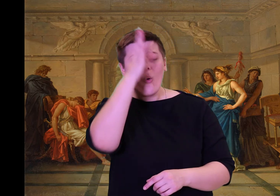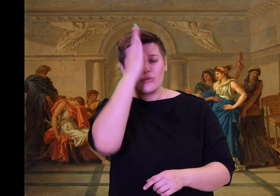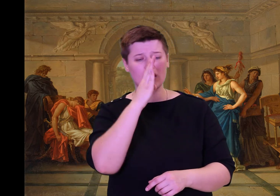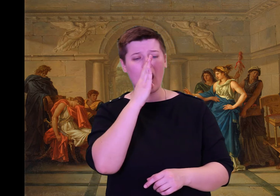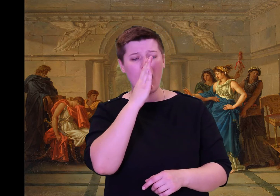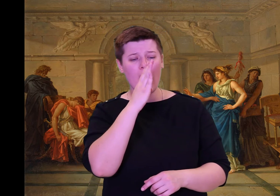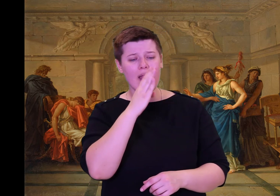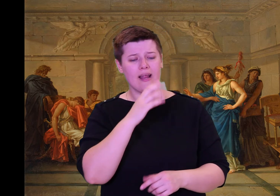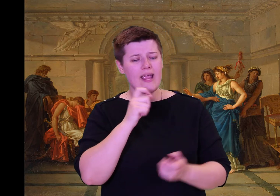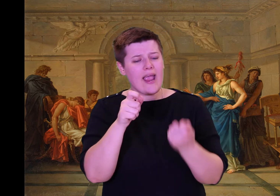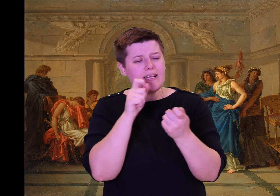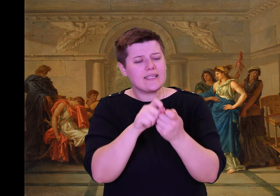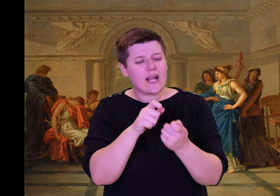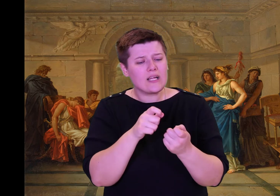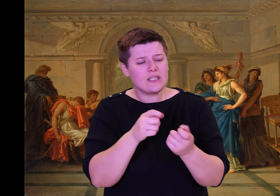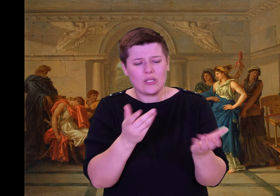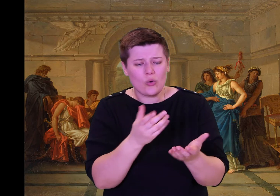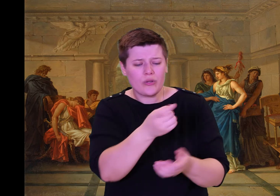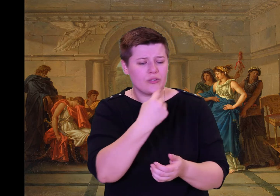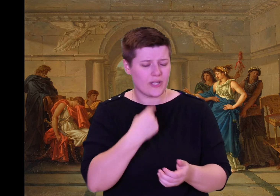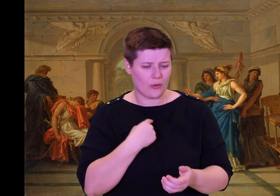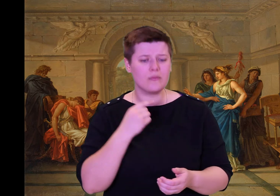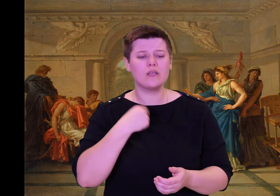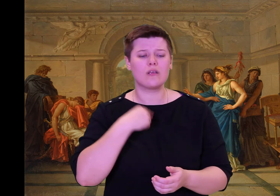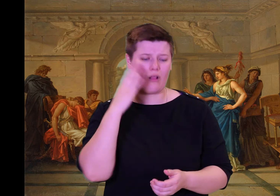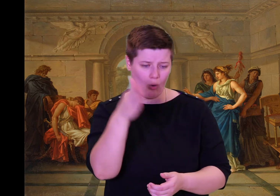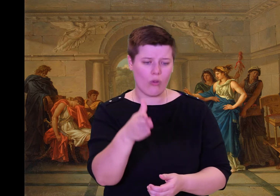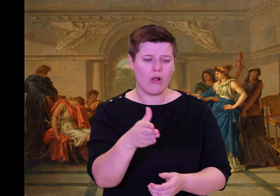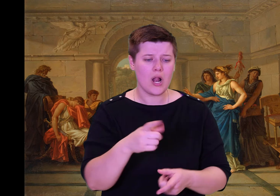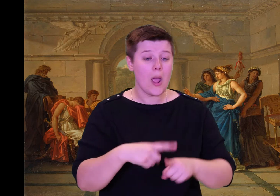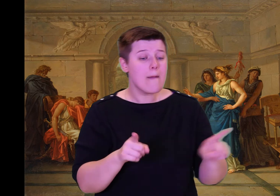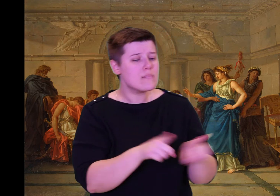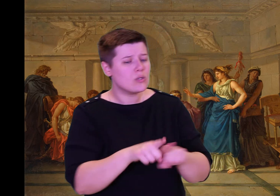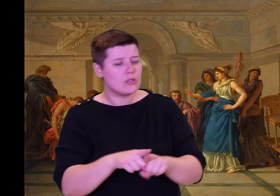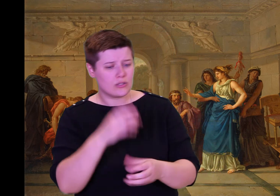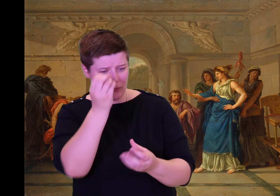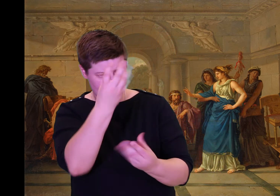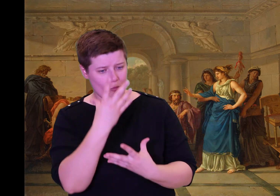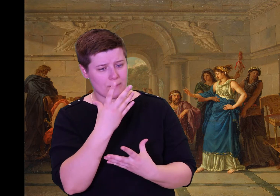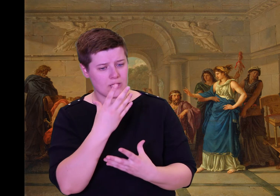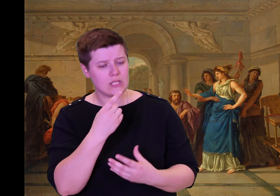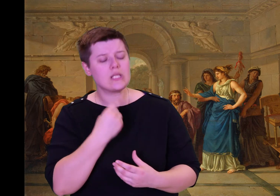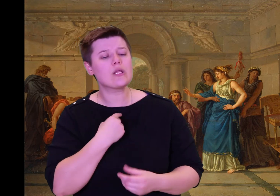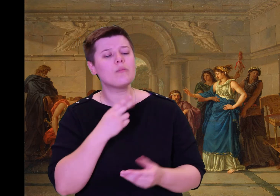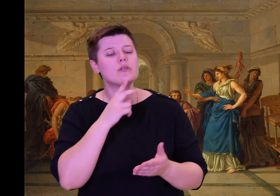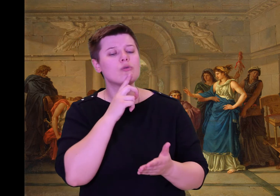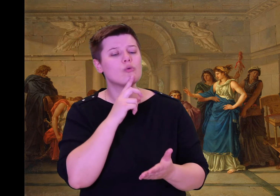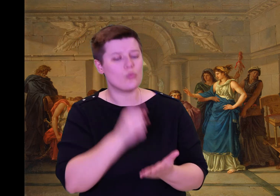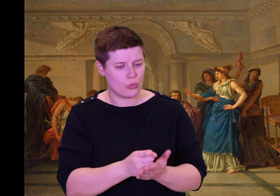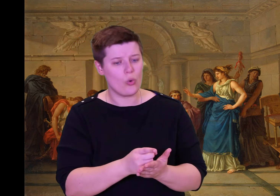But come now, tell me this, and tell me truly, did all the Greeks sail safely